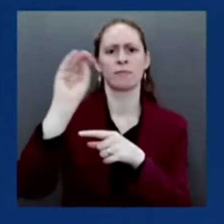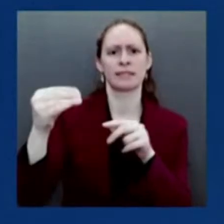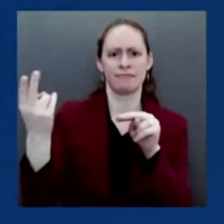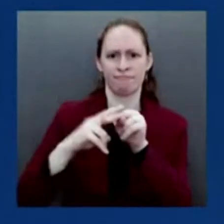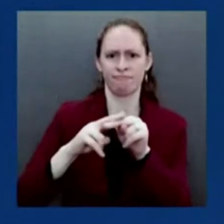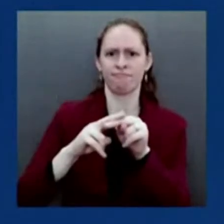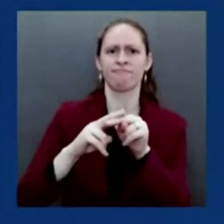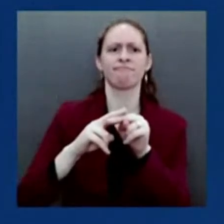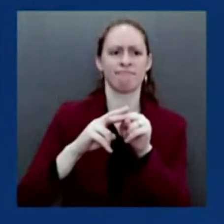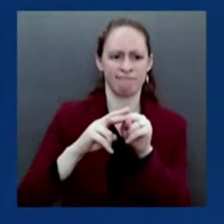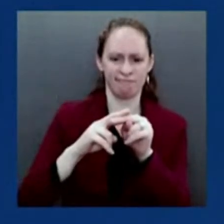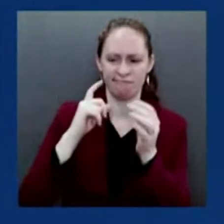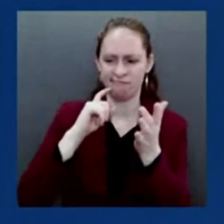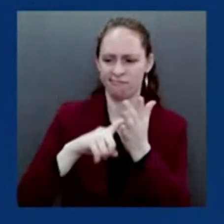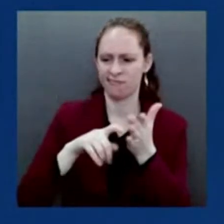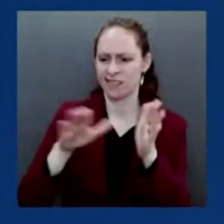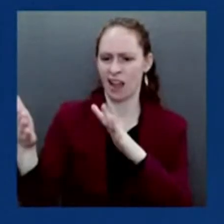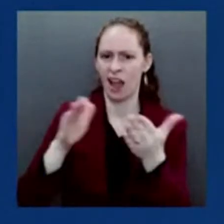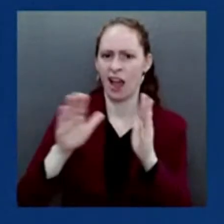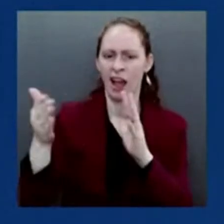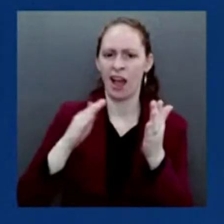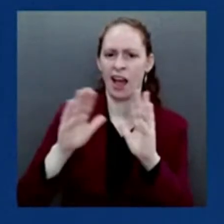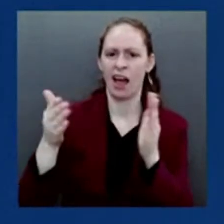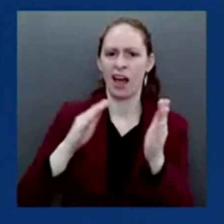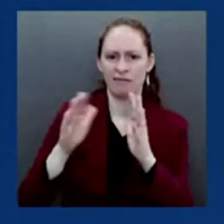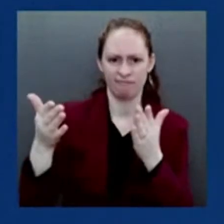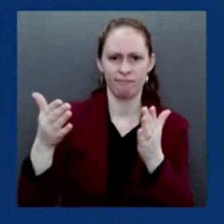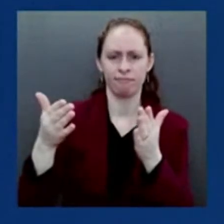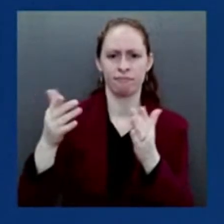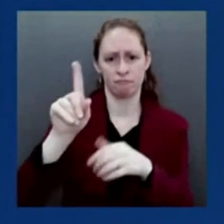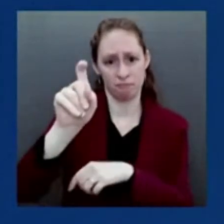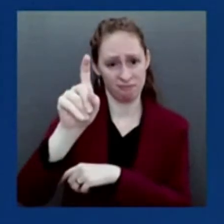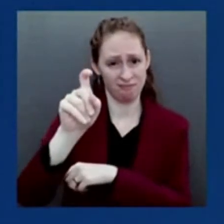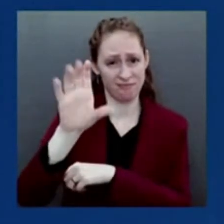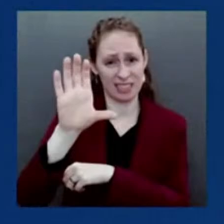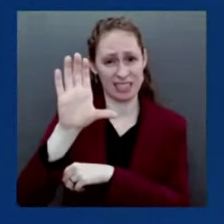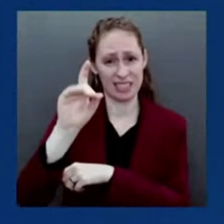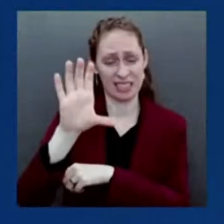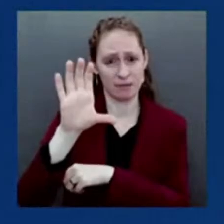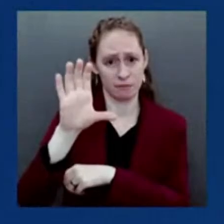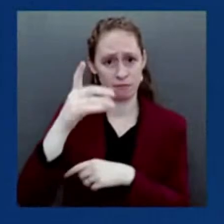QUESTION, DURING DR. WILENSKY'S OPENING REMARKS SHE SAID THAT THERE WAS A 40 PERCENT INCREASE OVER THE PREVIOUS WEEK.